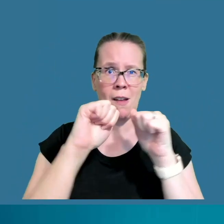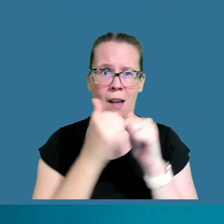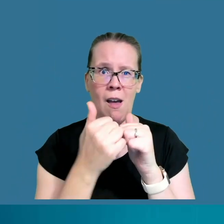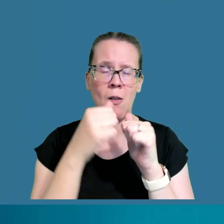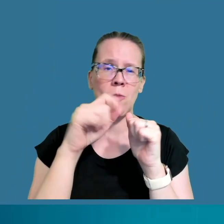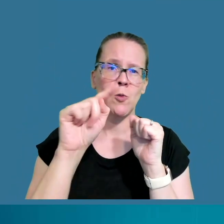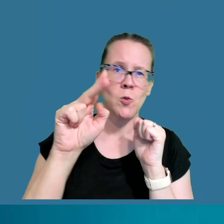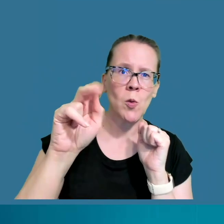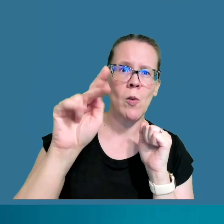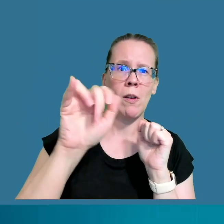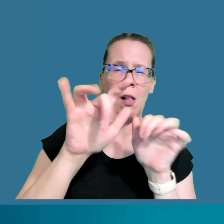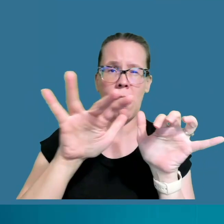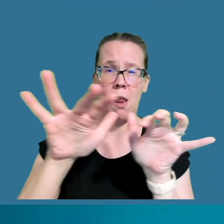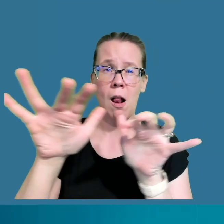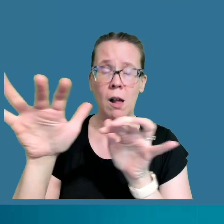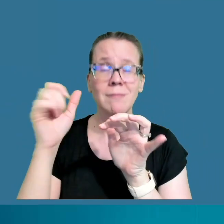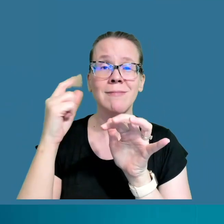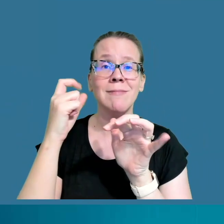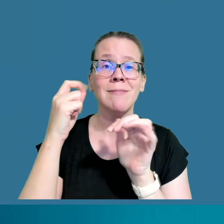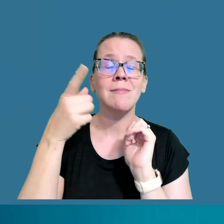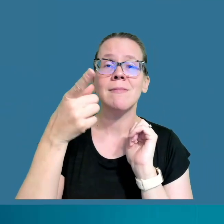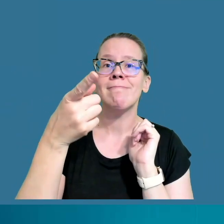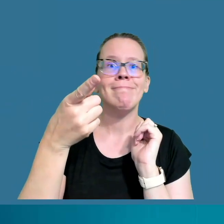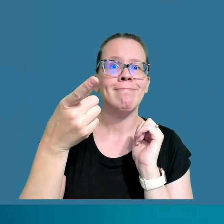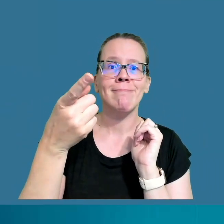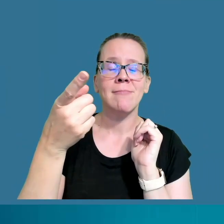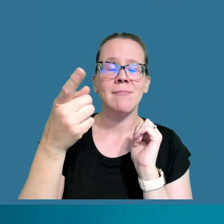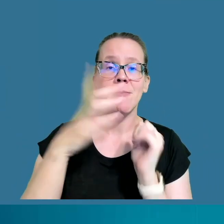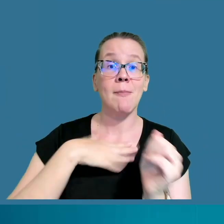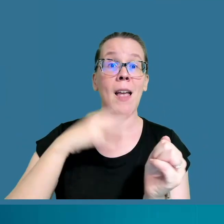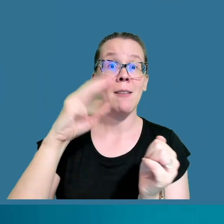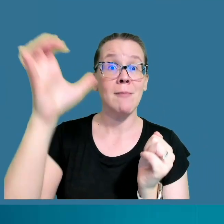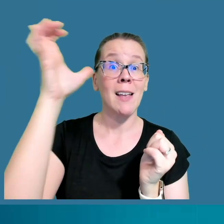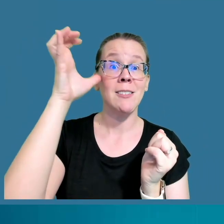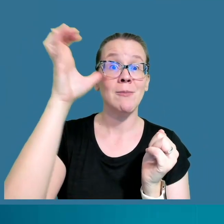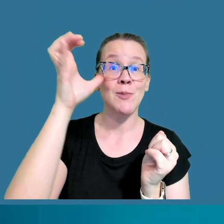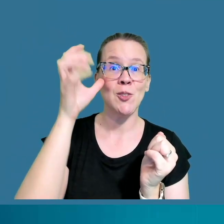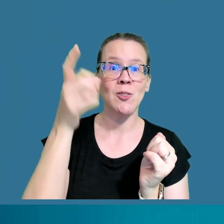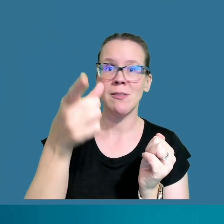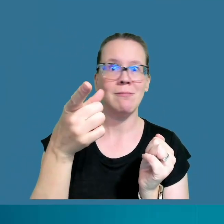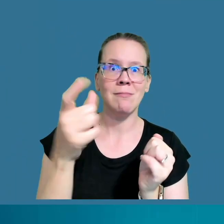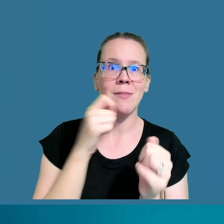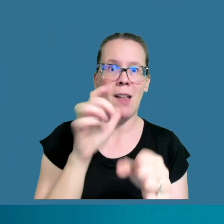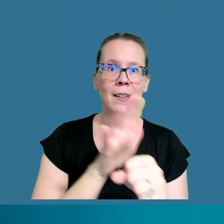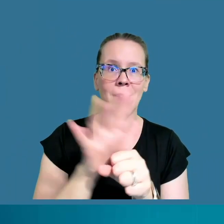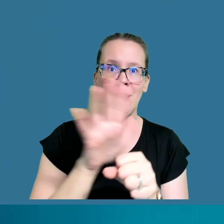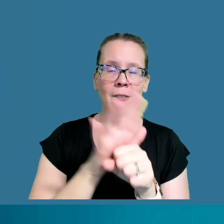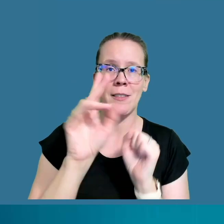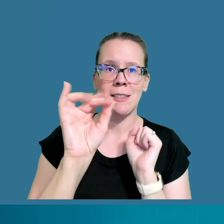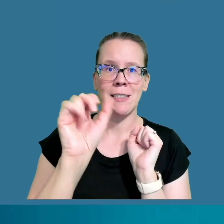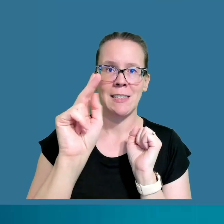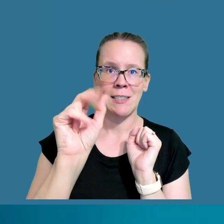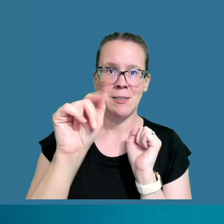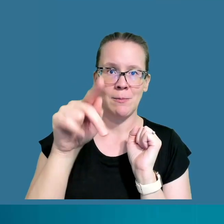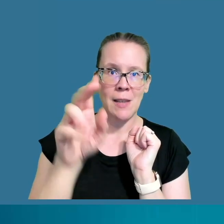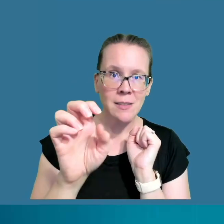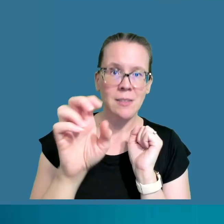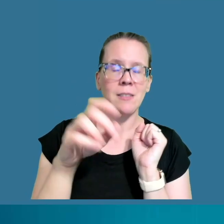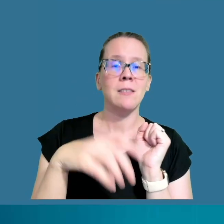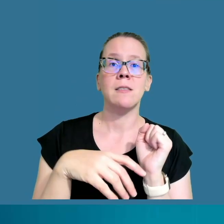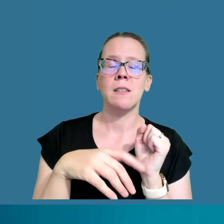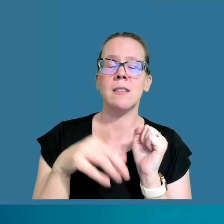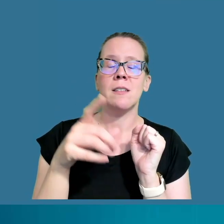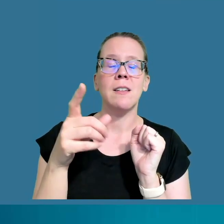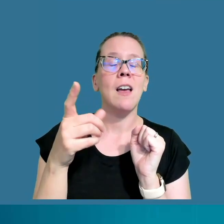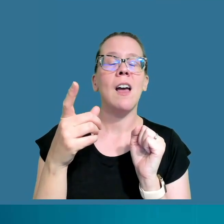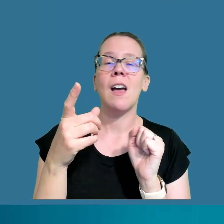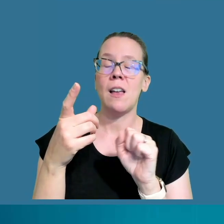to model how to set up your fpp pattern, and my computer had run out of disk space. And really,